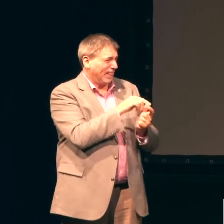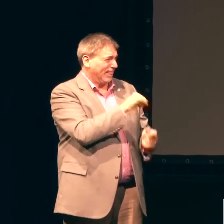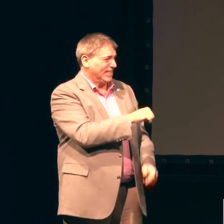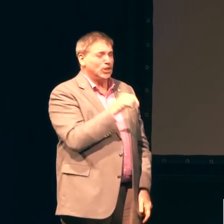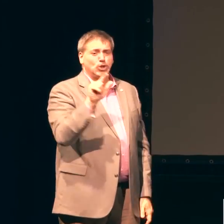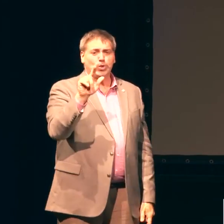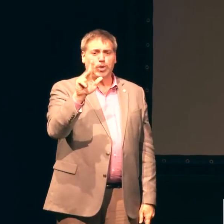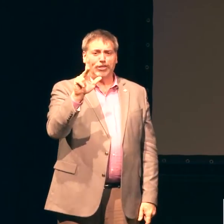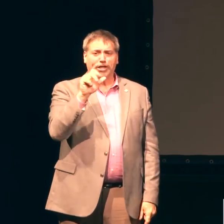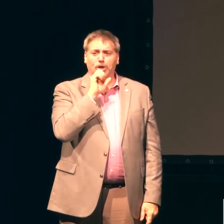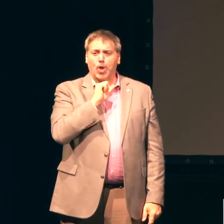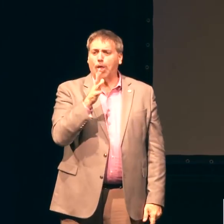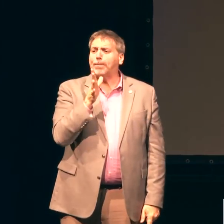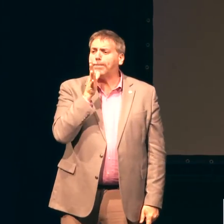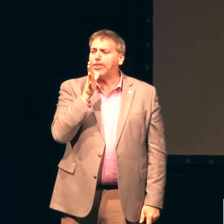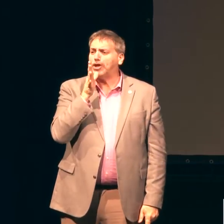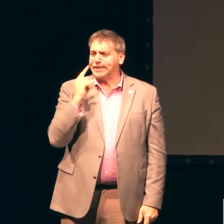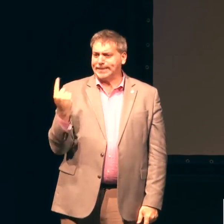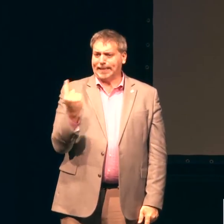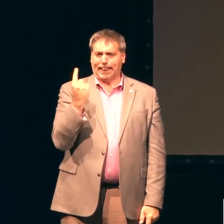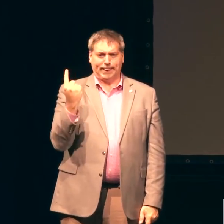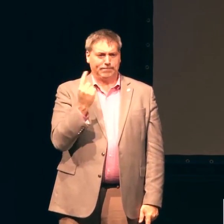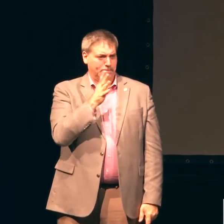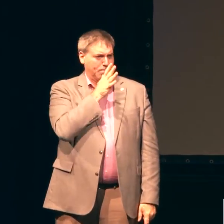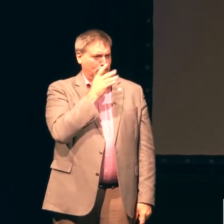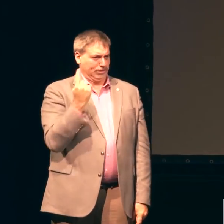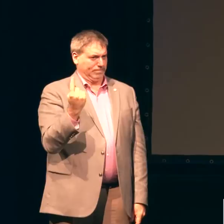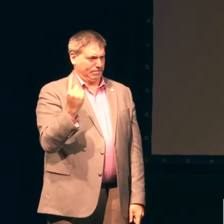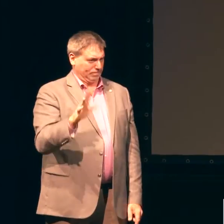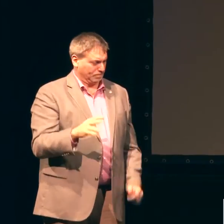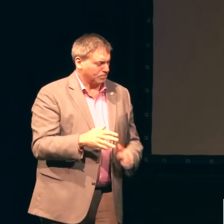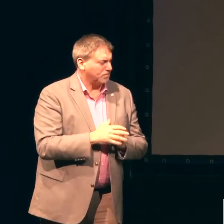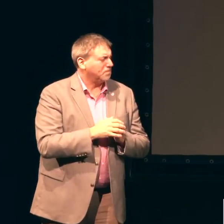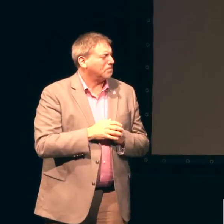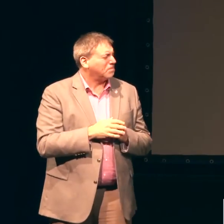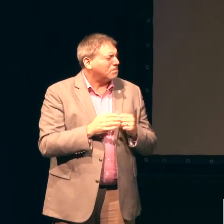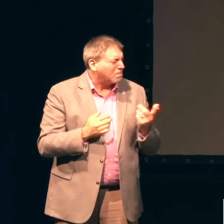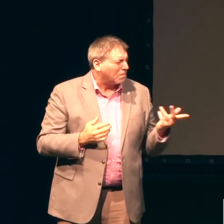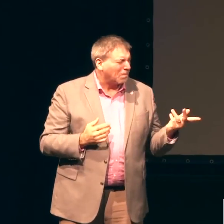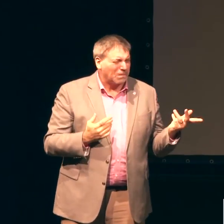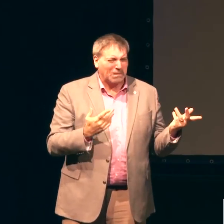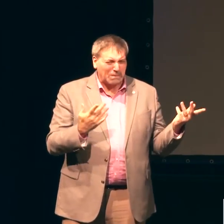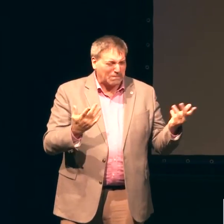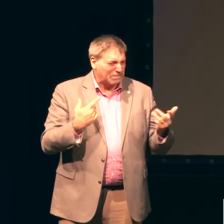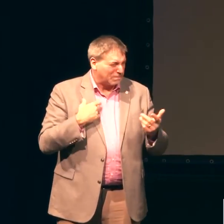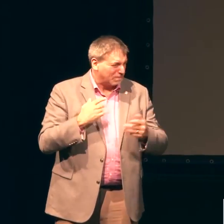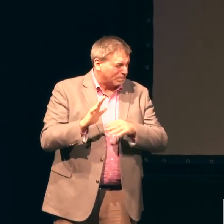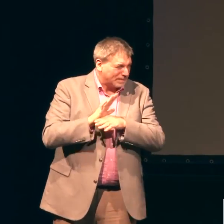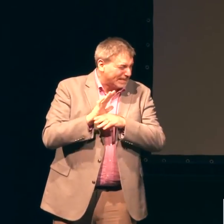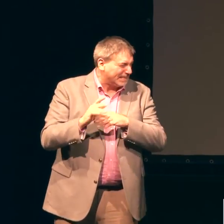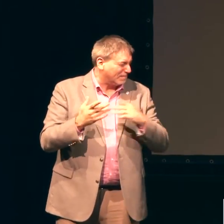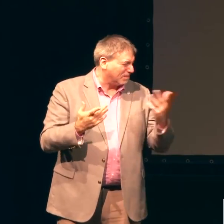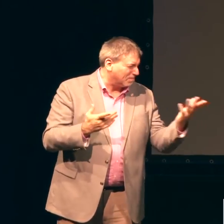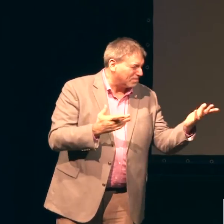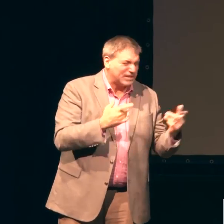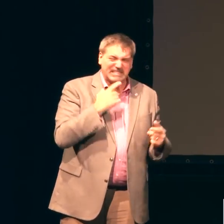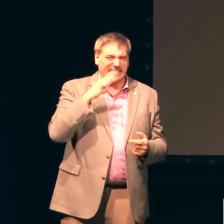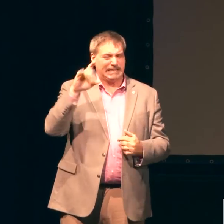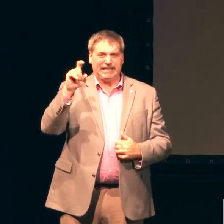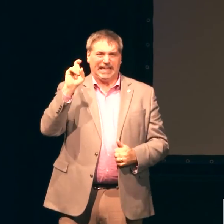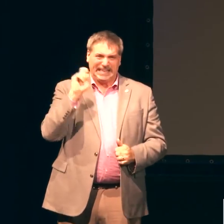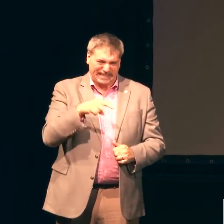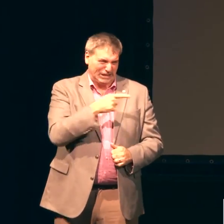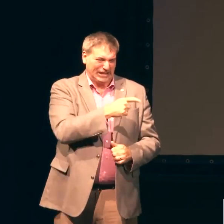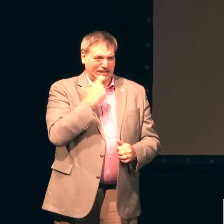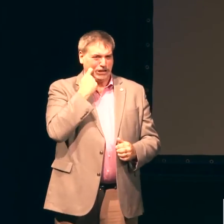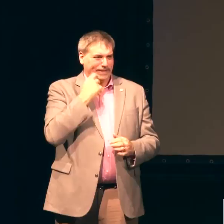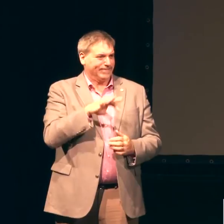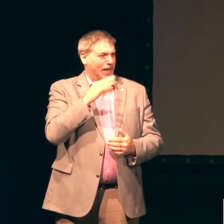my office and meeting this 23 year-old single mother, I was quite busy but she said I really